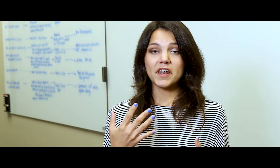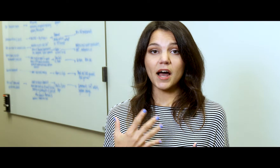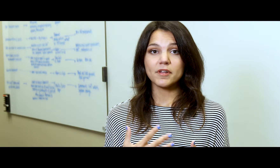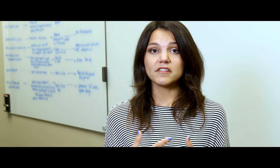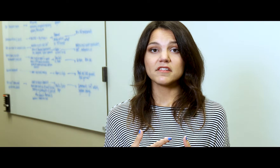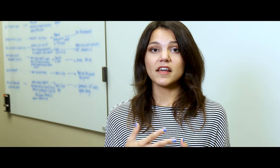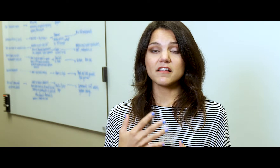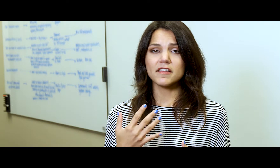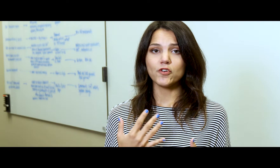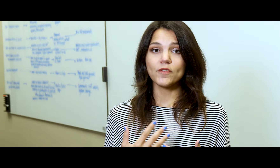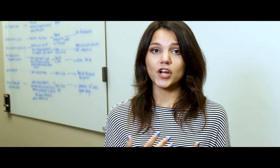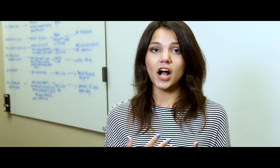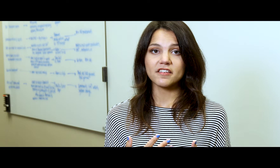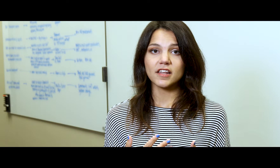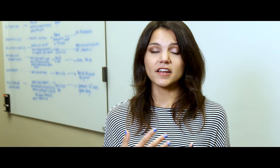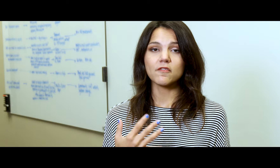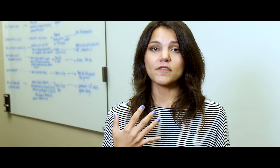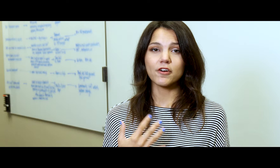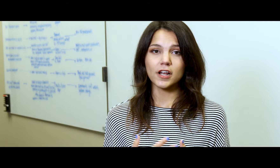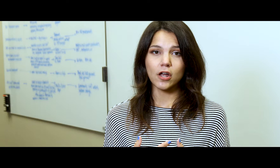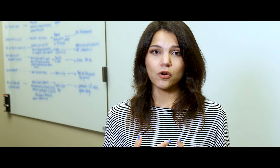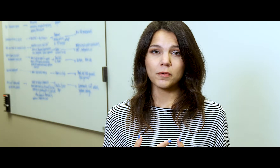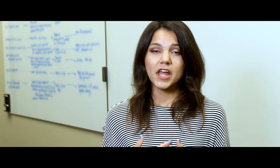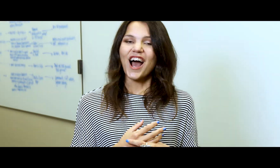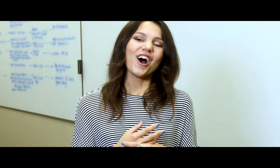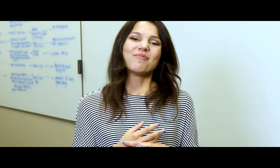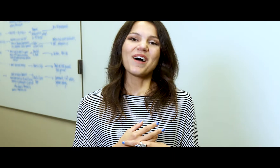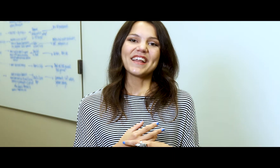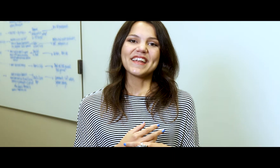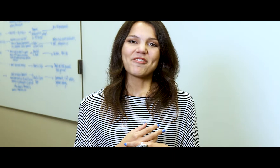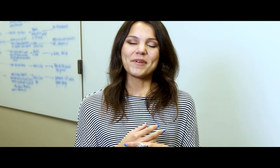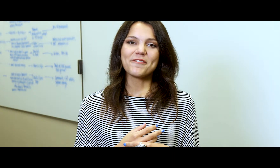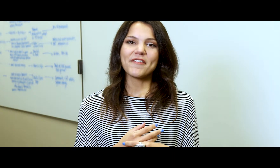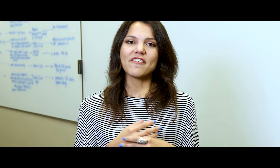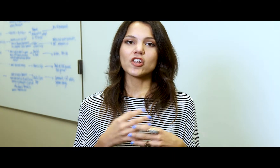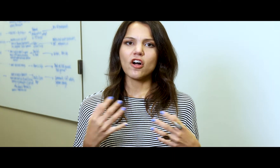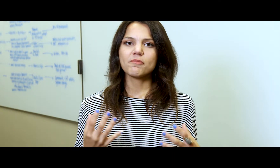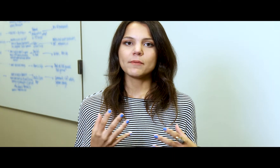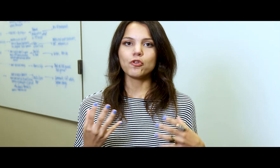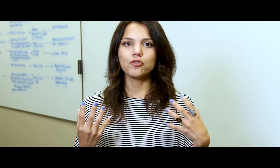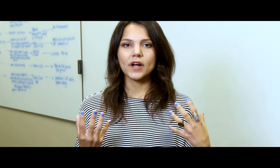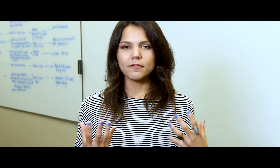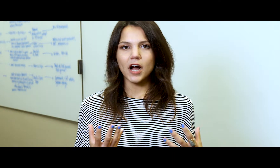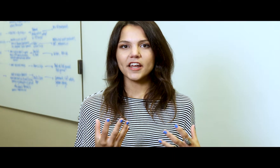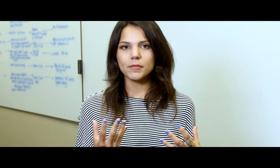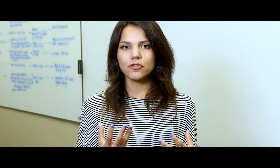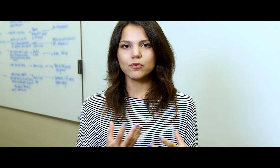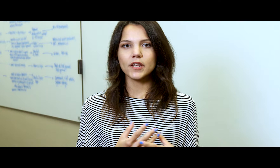It happens, and they feel very isolated and very alone. I did have the benefit of having a lot of people to, kind of, guide me through it,